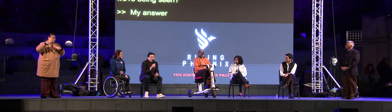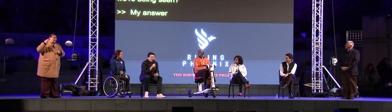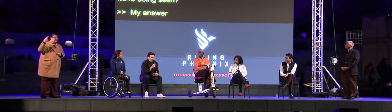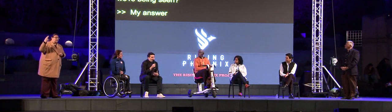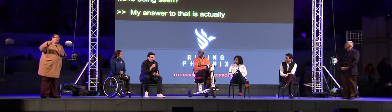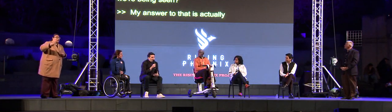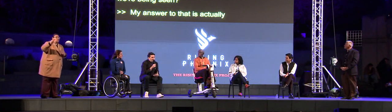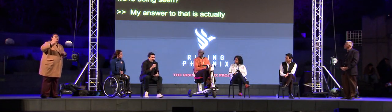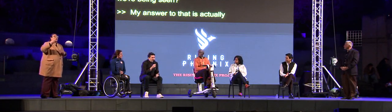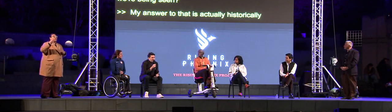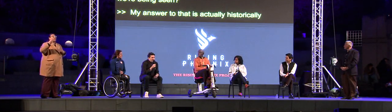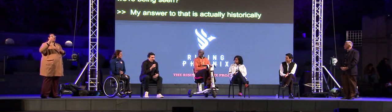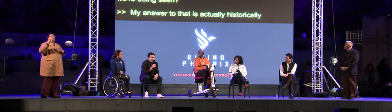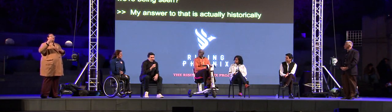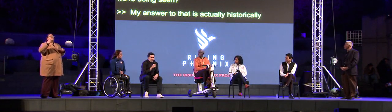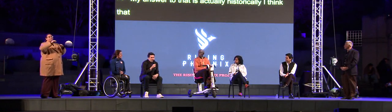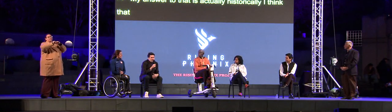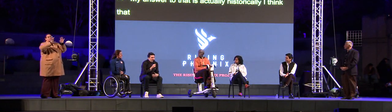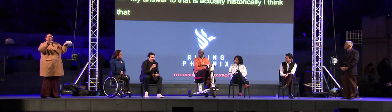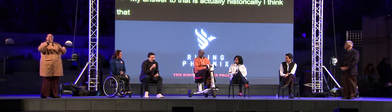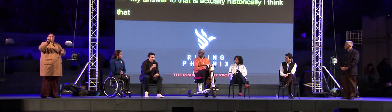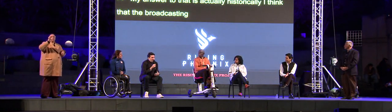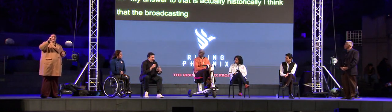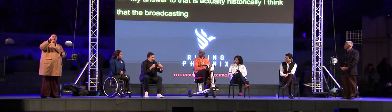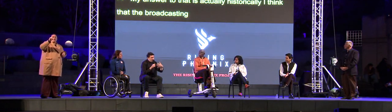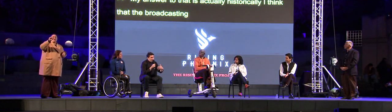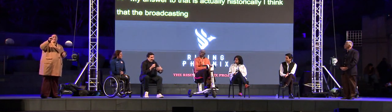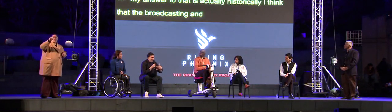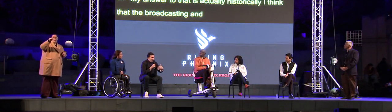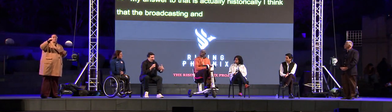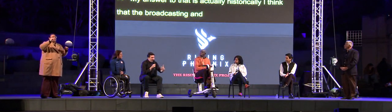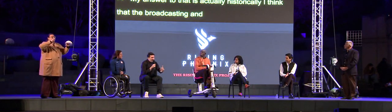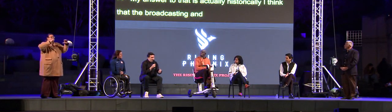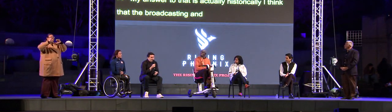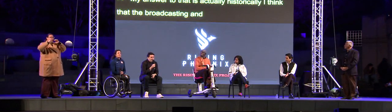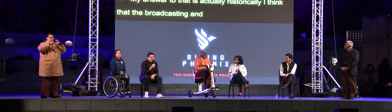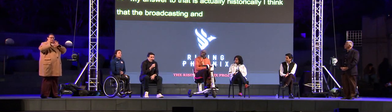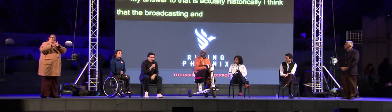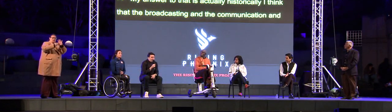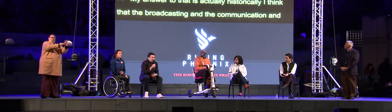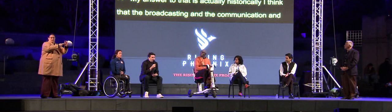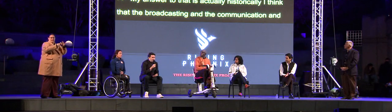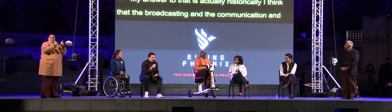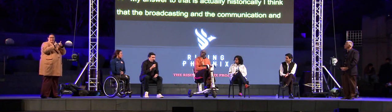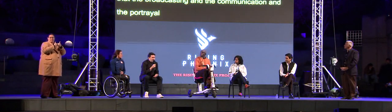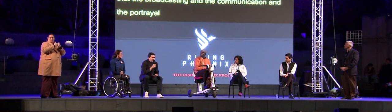I think the broadcasting and the communication and the portrayal of the games actually was probably